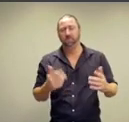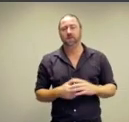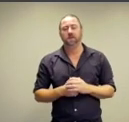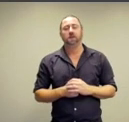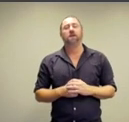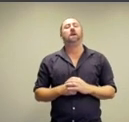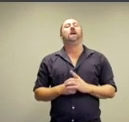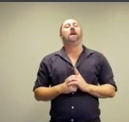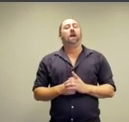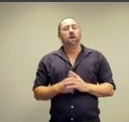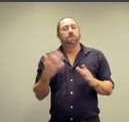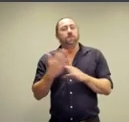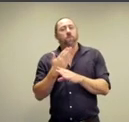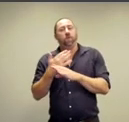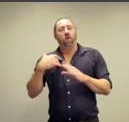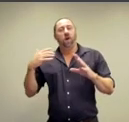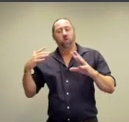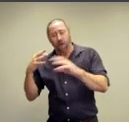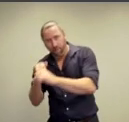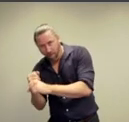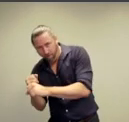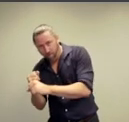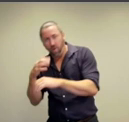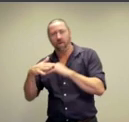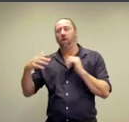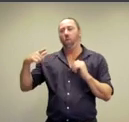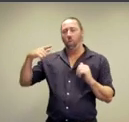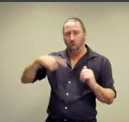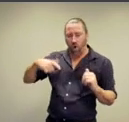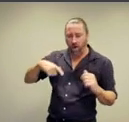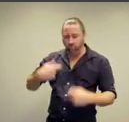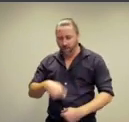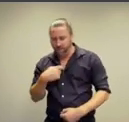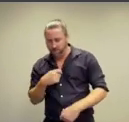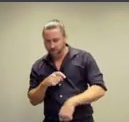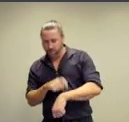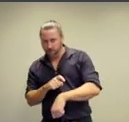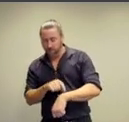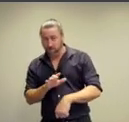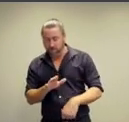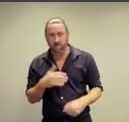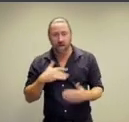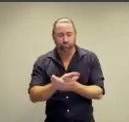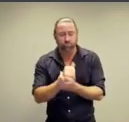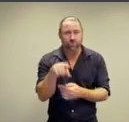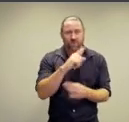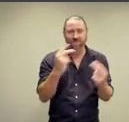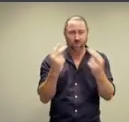Now before, I guess, I kind of want to reflect a bit on the why of the jacket and I’m almost at my end